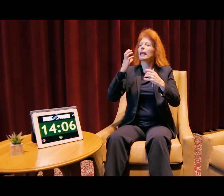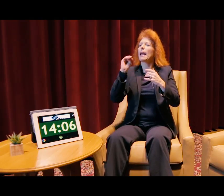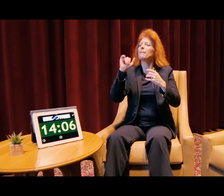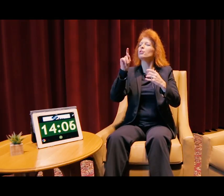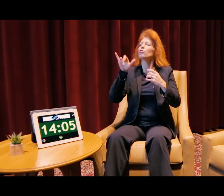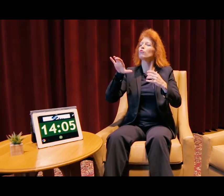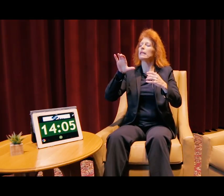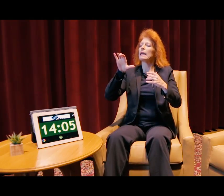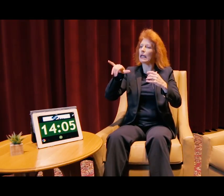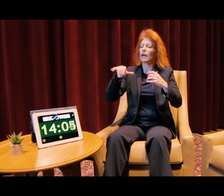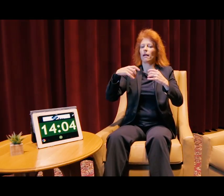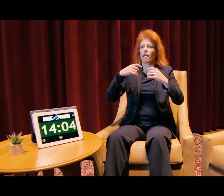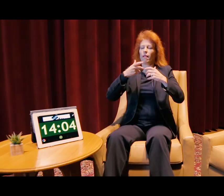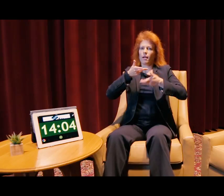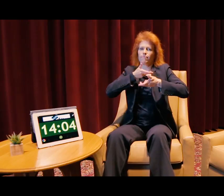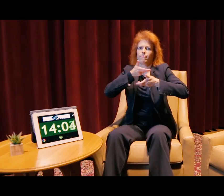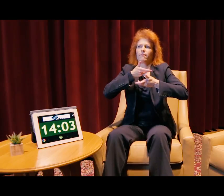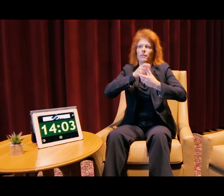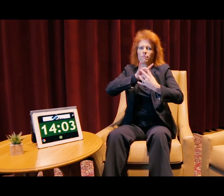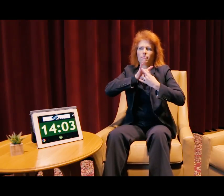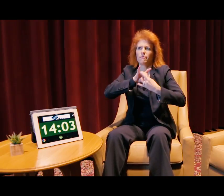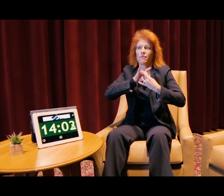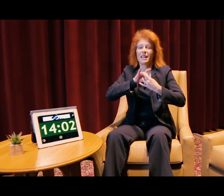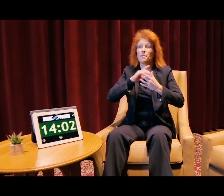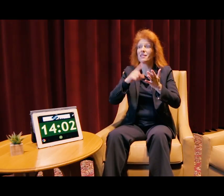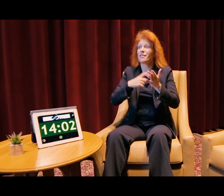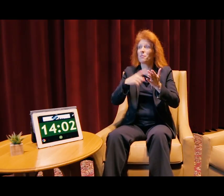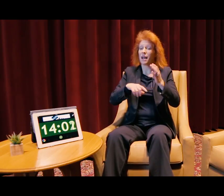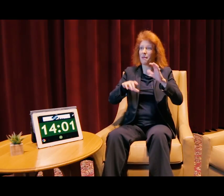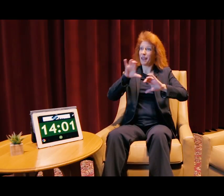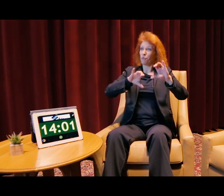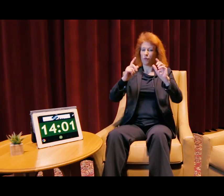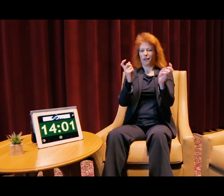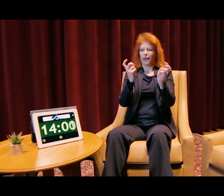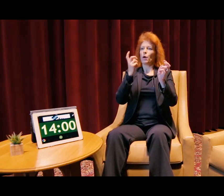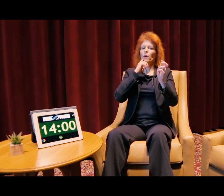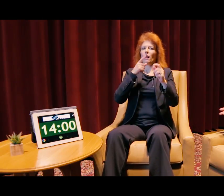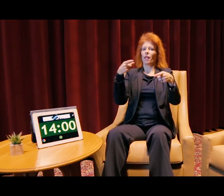I have chemistries with clients that we many not even like each other, but we respect each other, and we value the